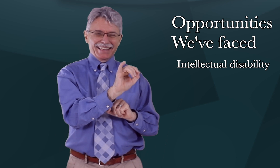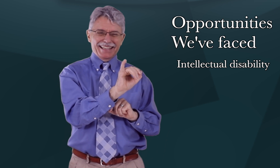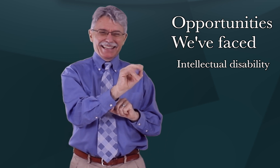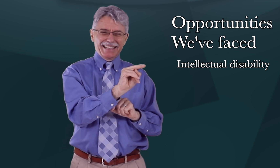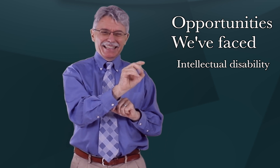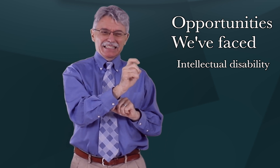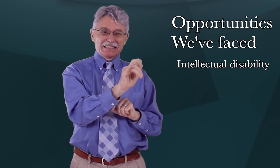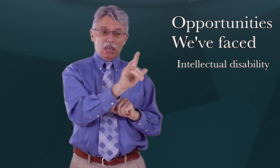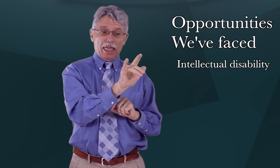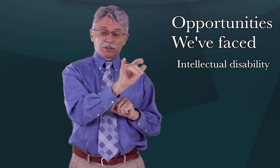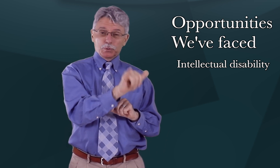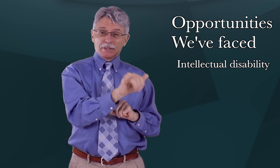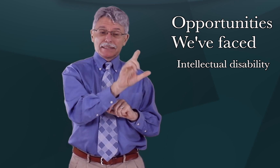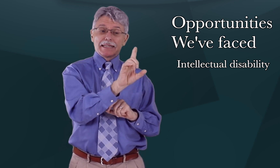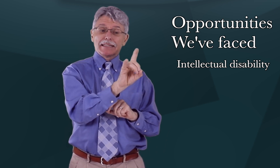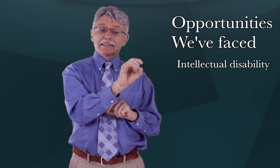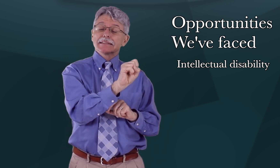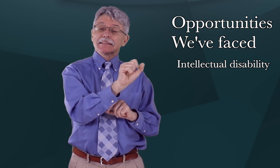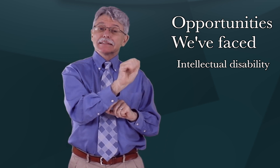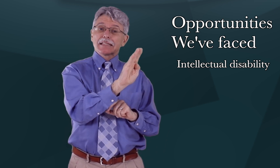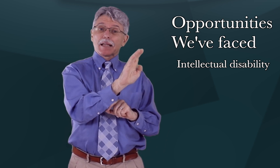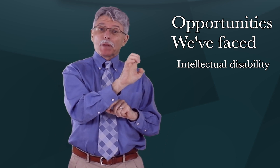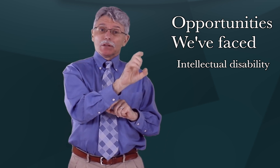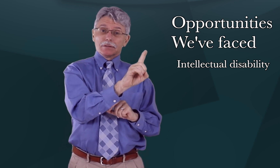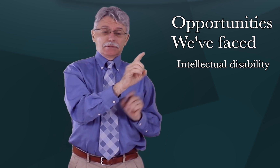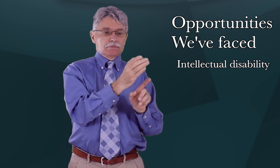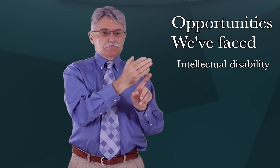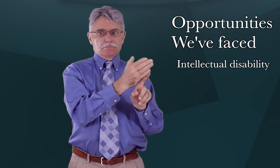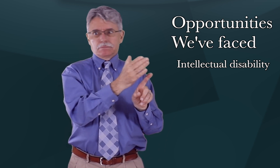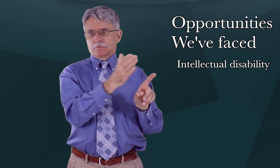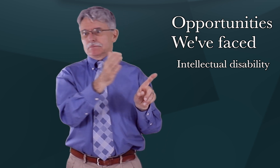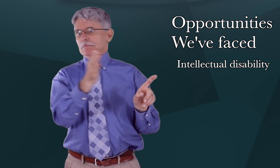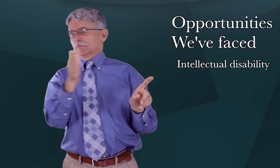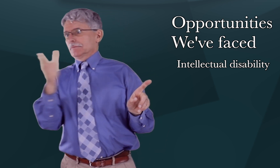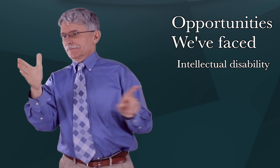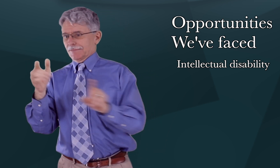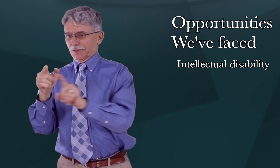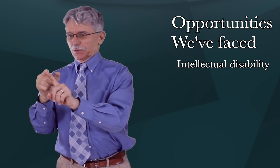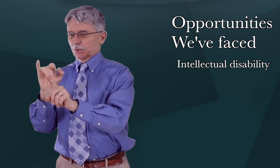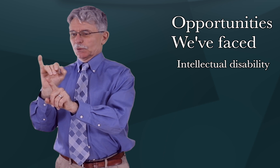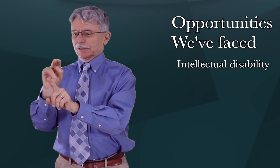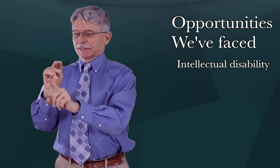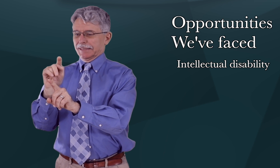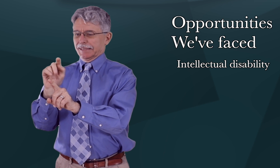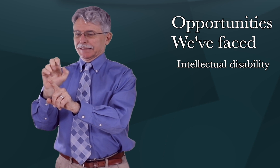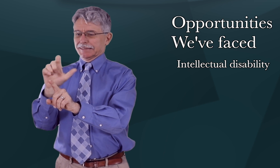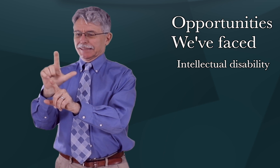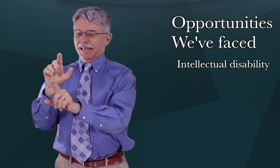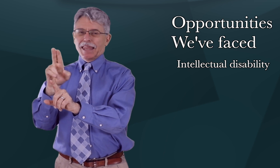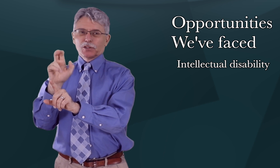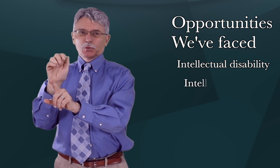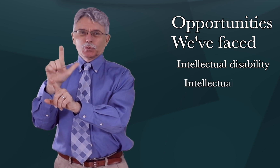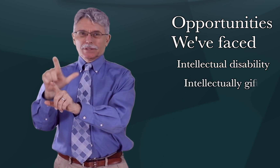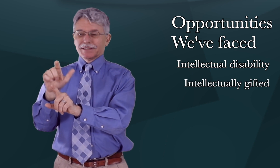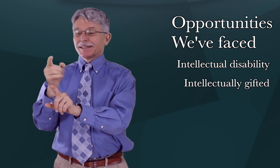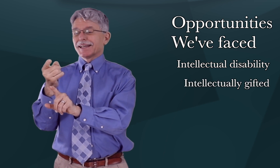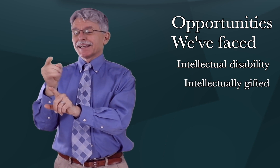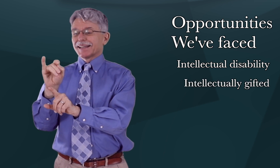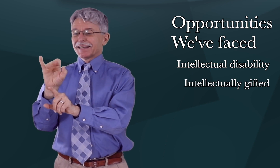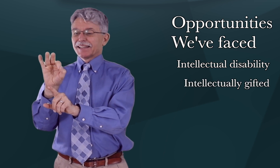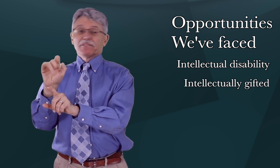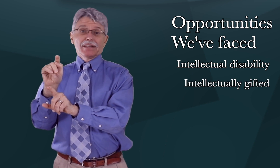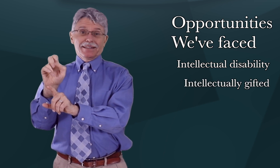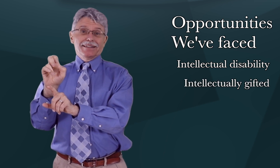from intellectual disability all the way to intellectually gifted.